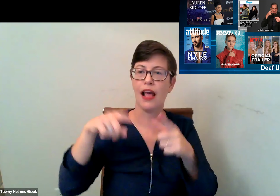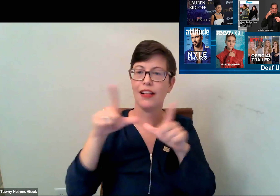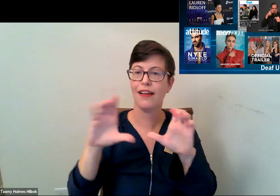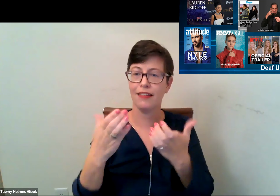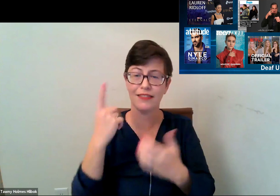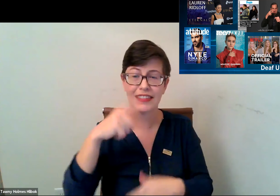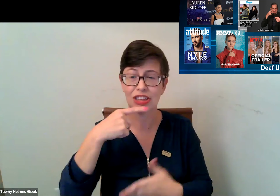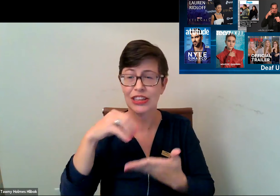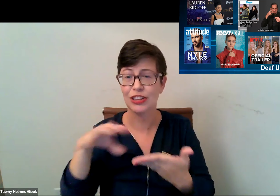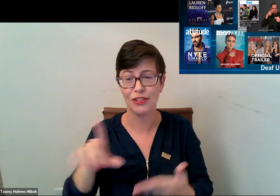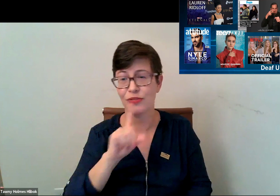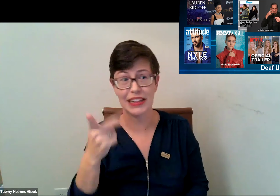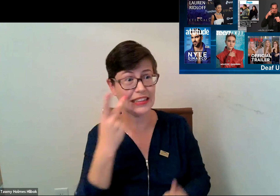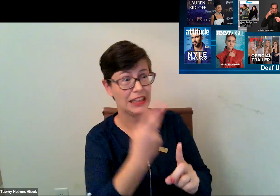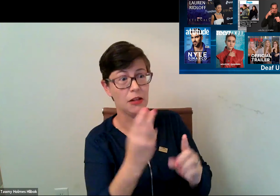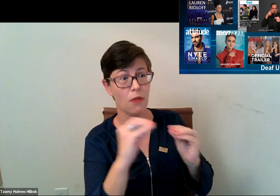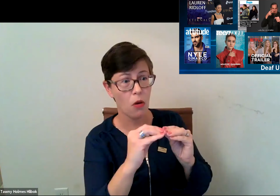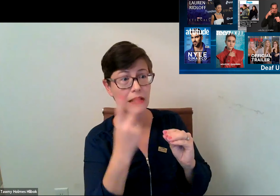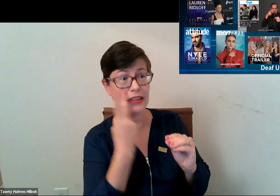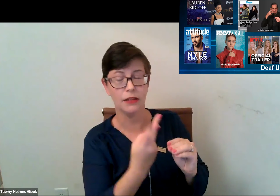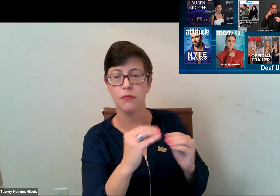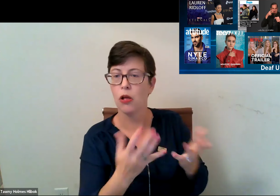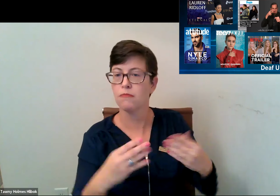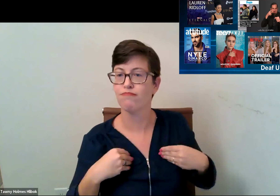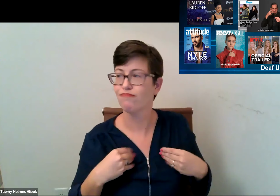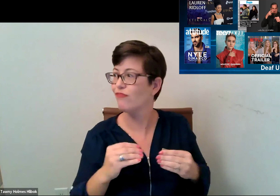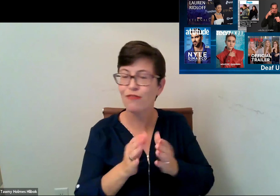And we have to give them a lot of credit for helping sign language be brought to the fore